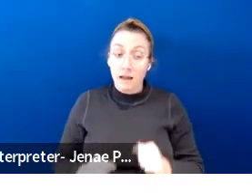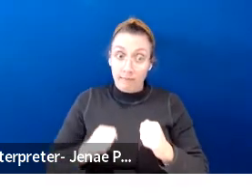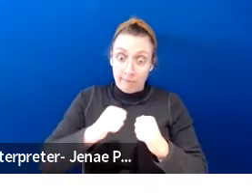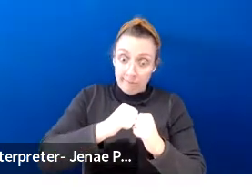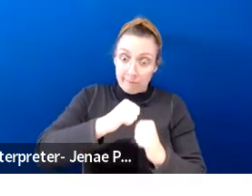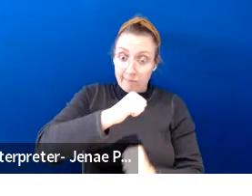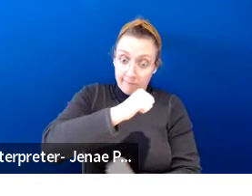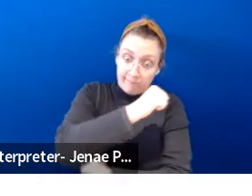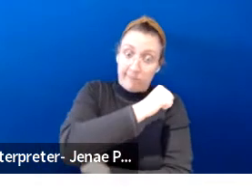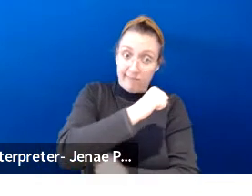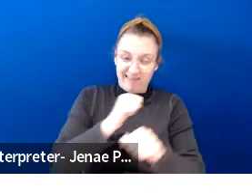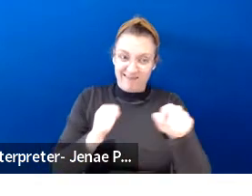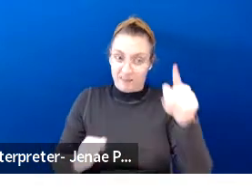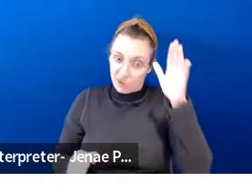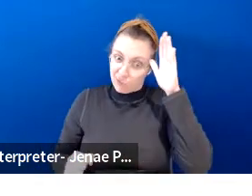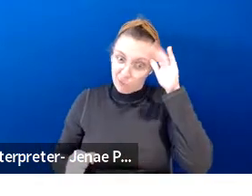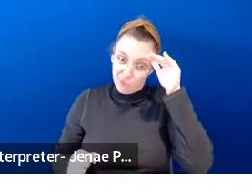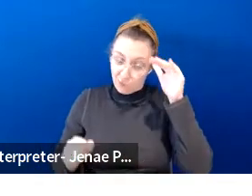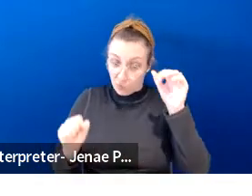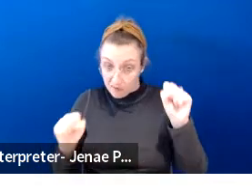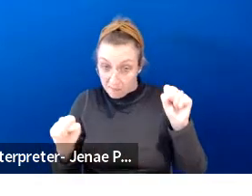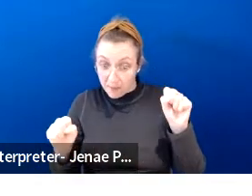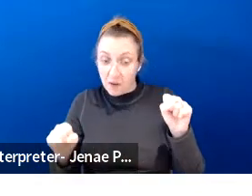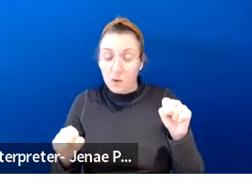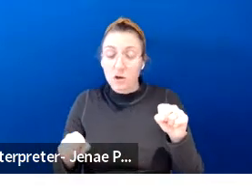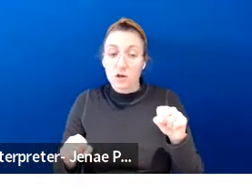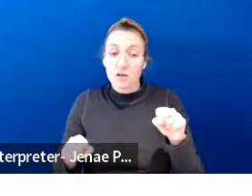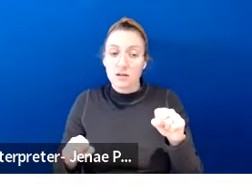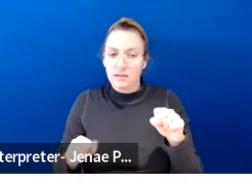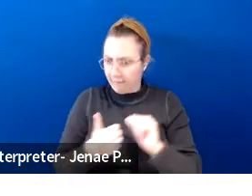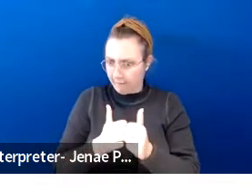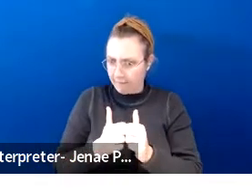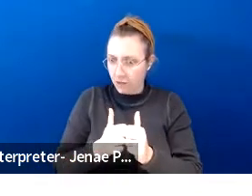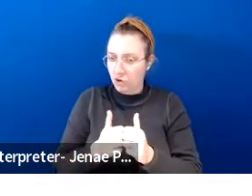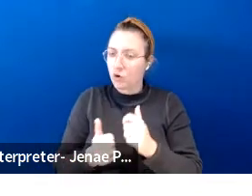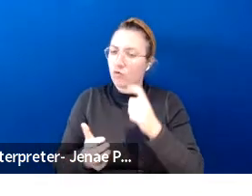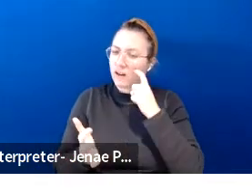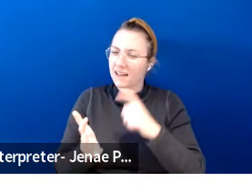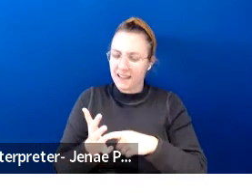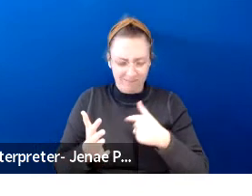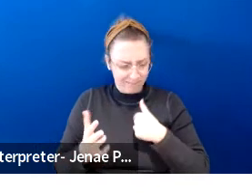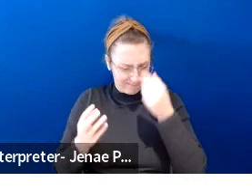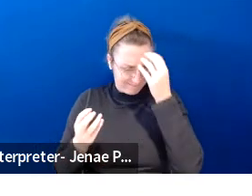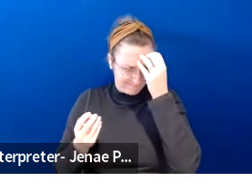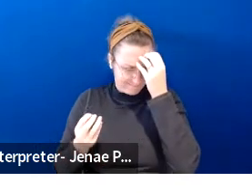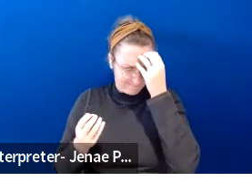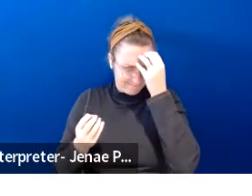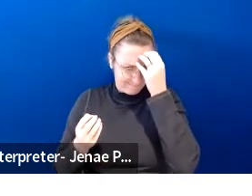our area of hope is recognizing how you're talking to yourself and how you're taking in all that information.